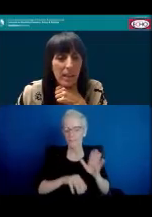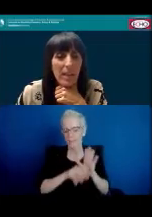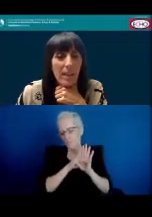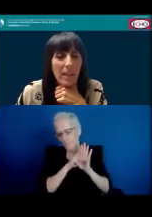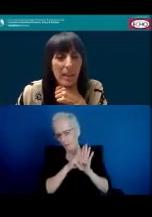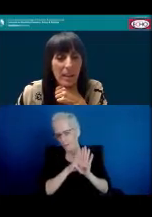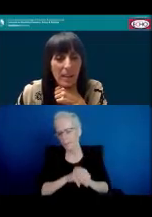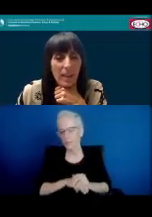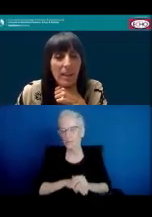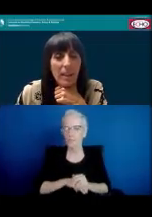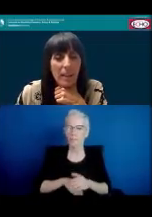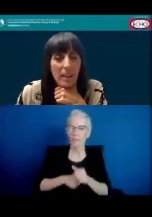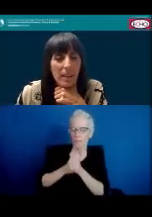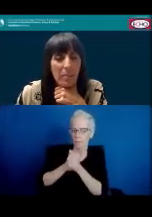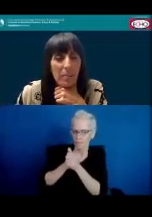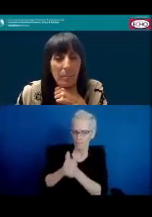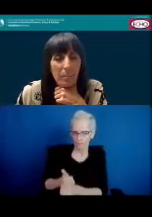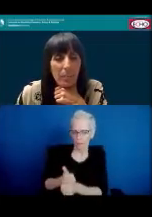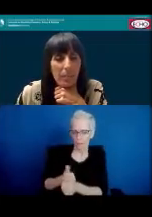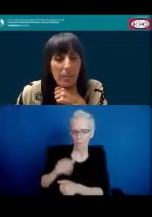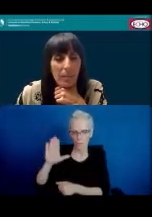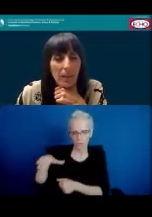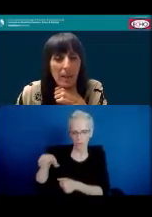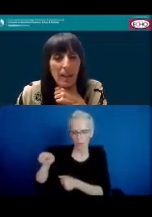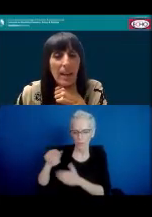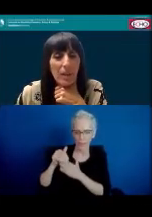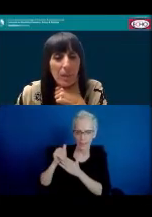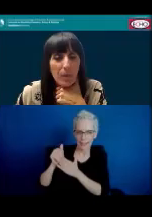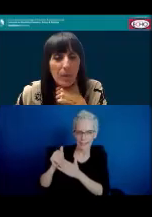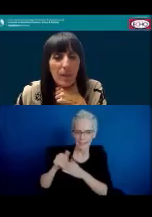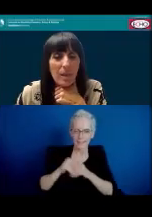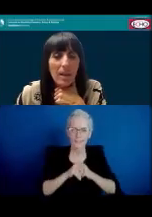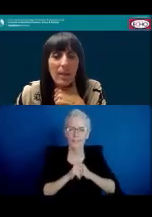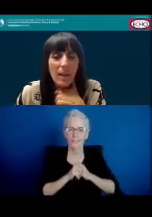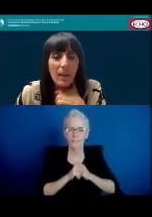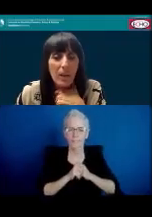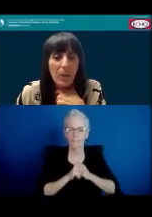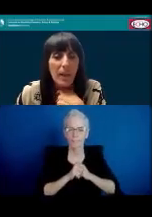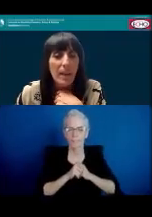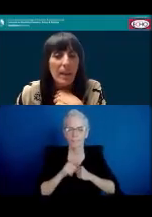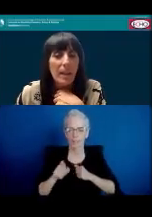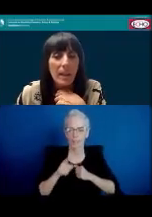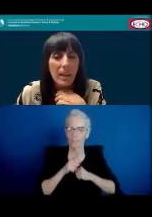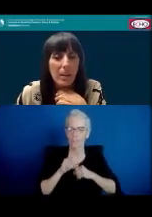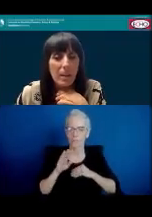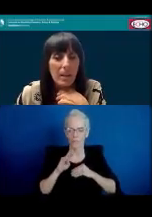lead, I like how she moved the stuff out of the way he would